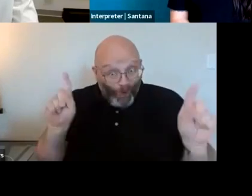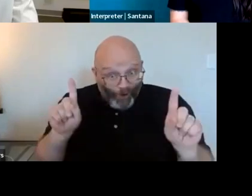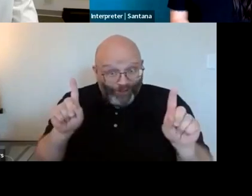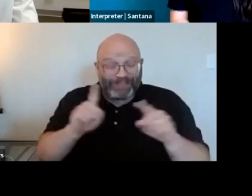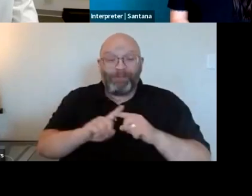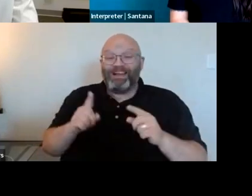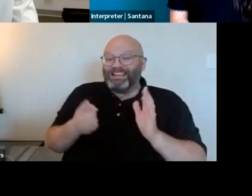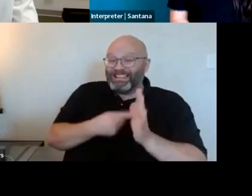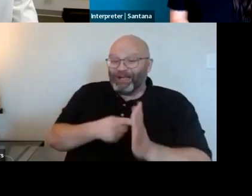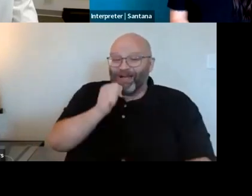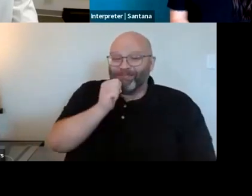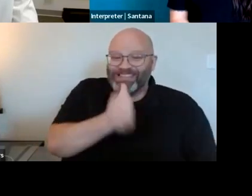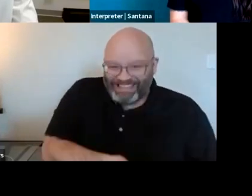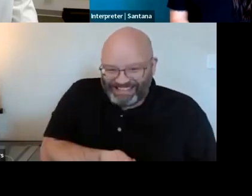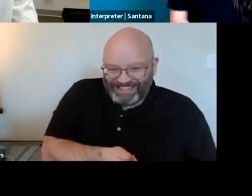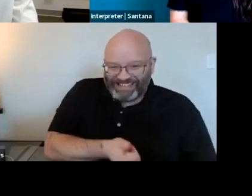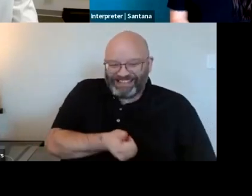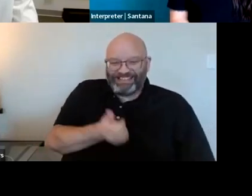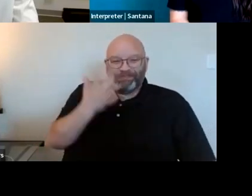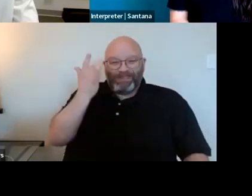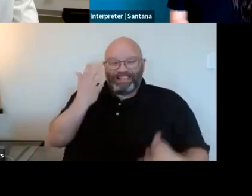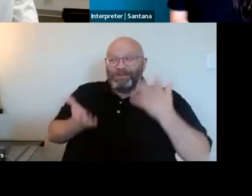Sometimes it works, but sometimes it doesn't.